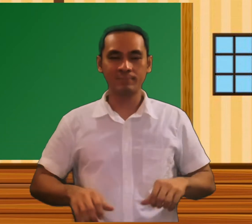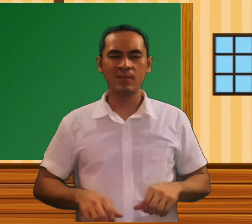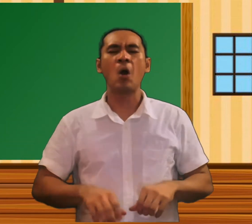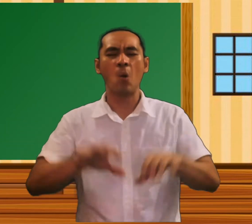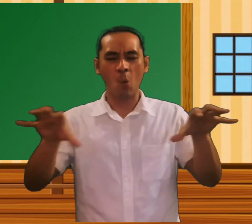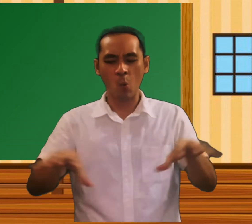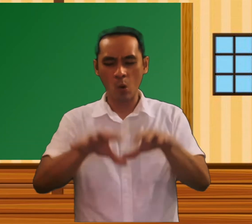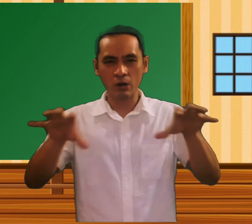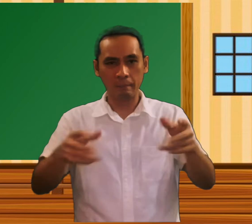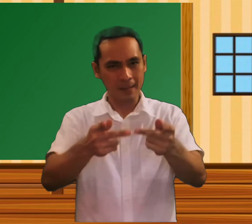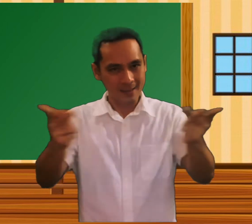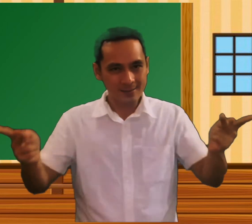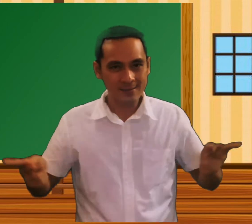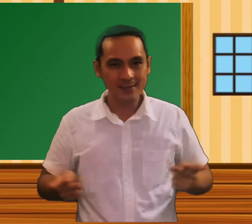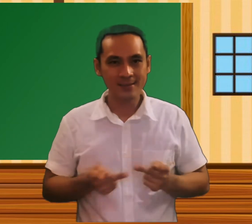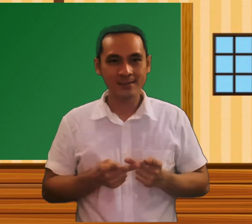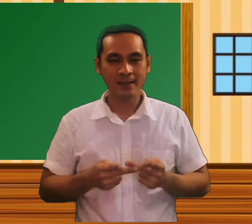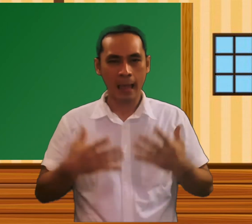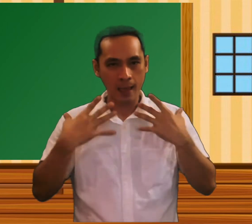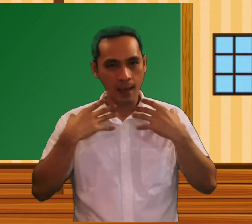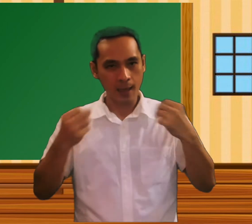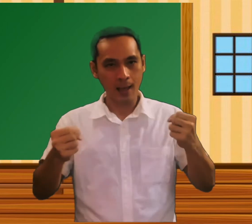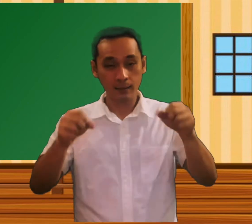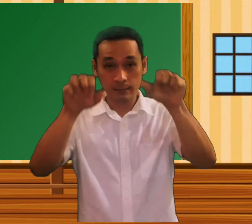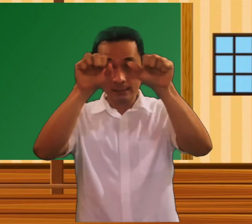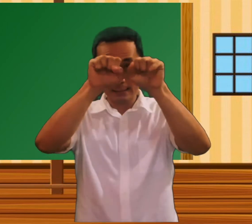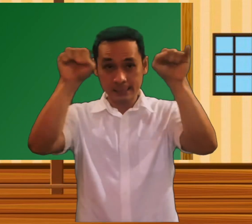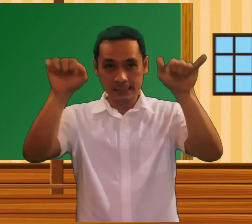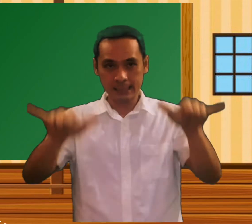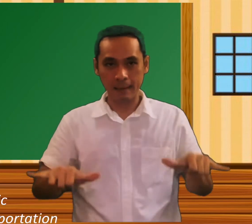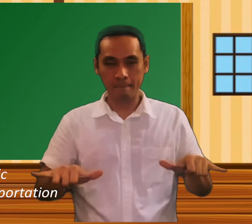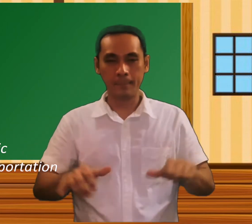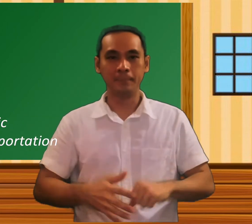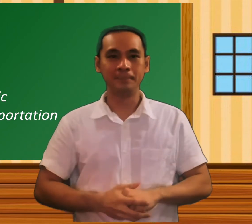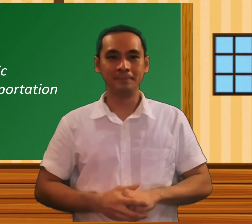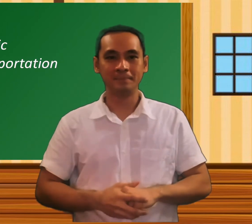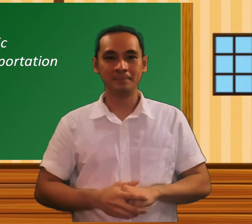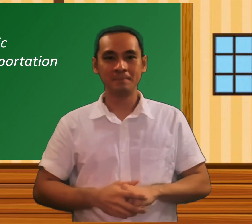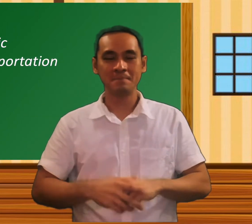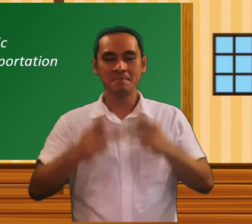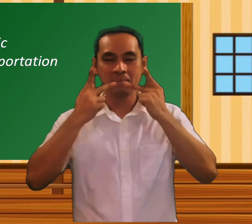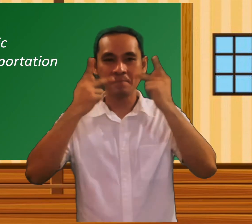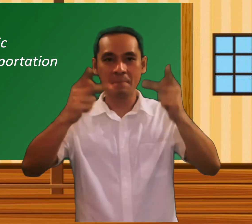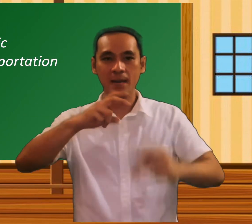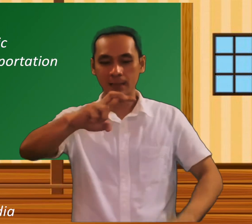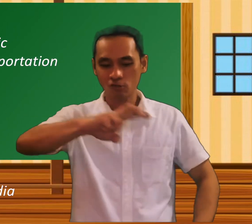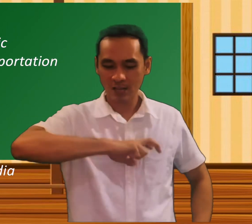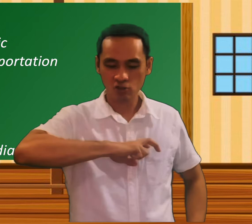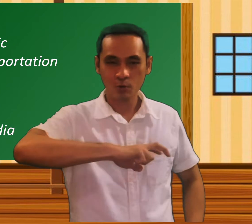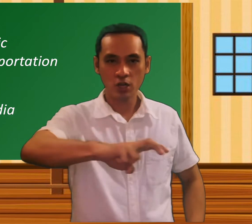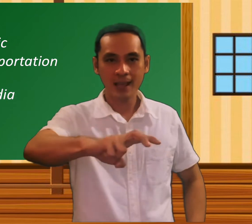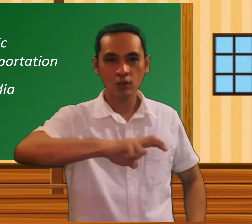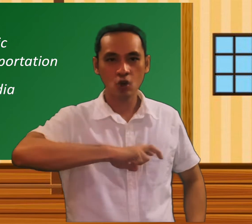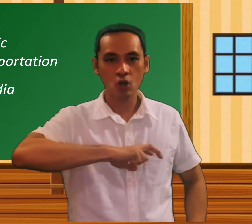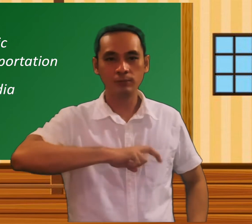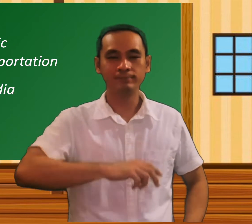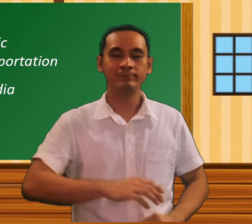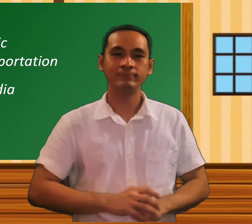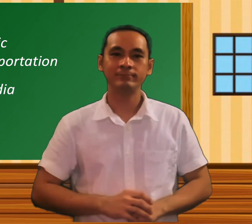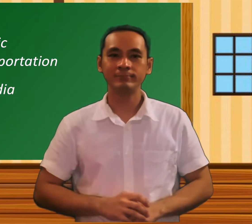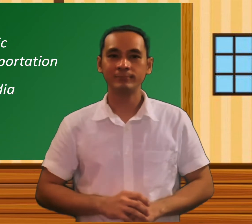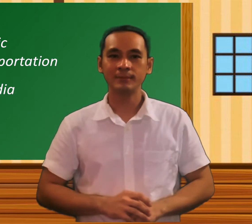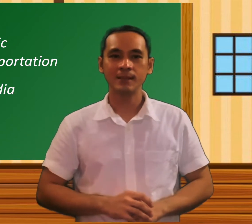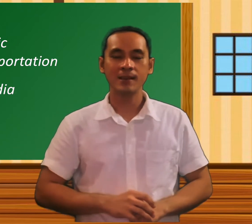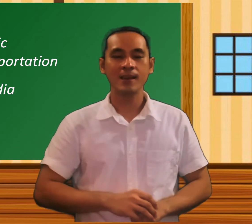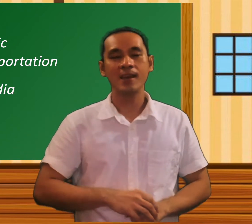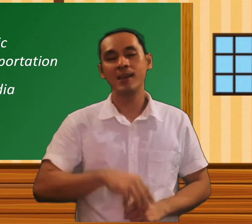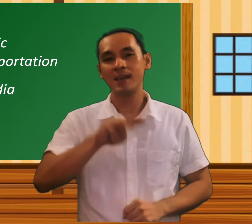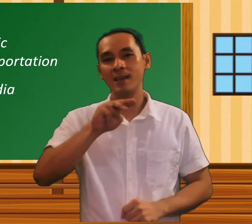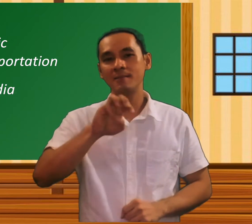workplace health system public transportation and media